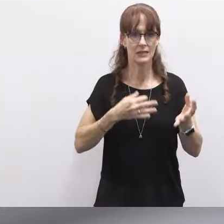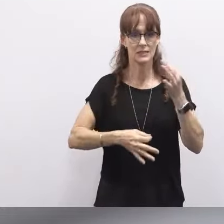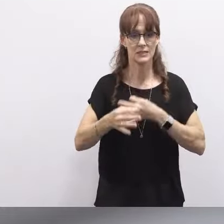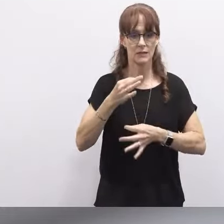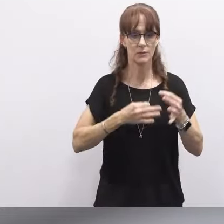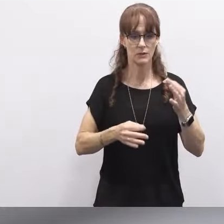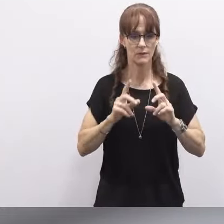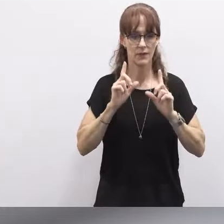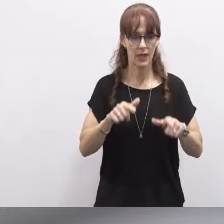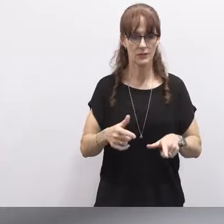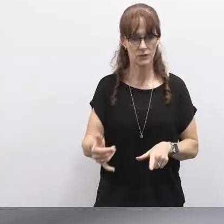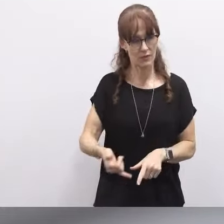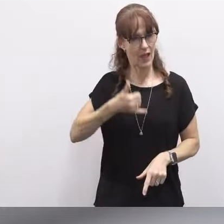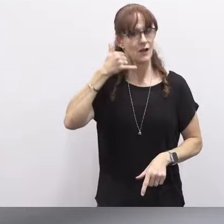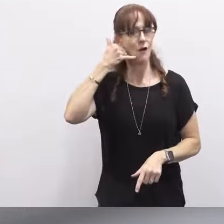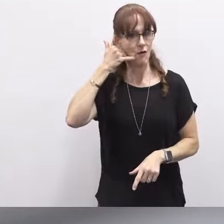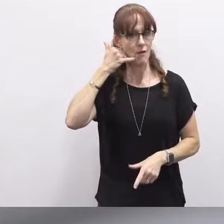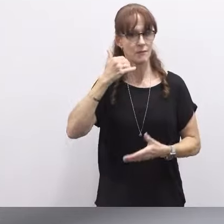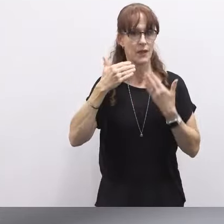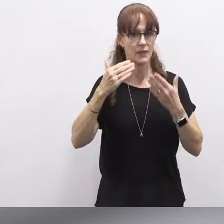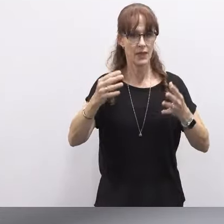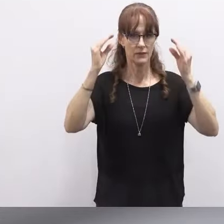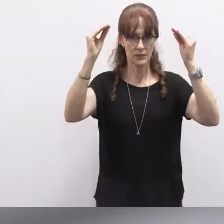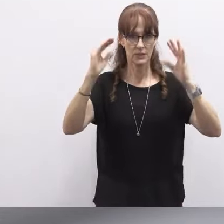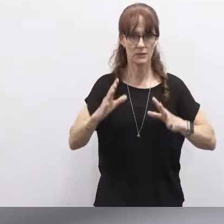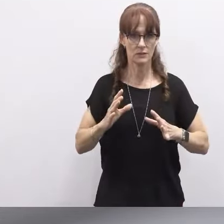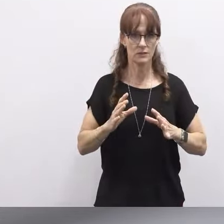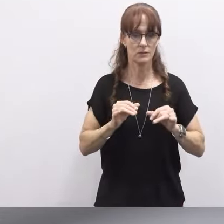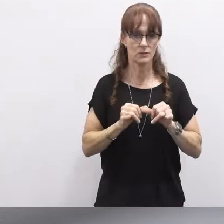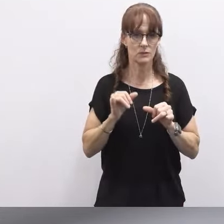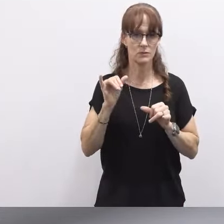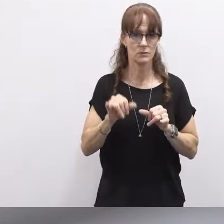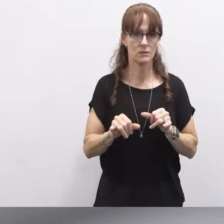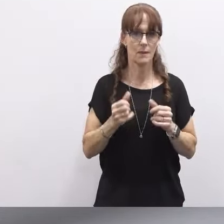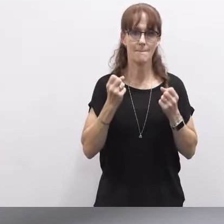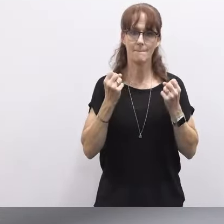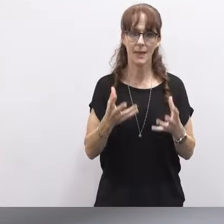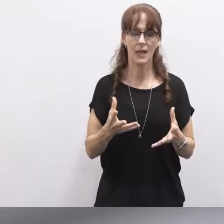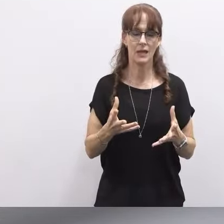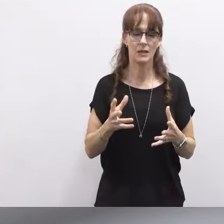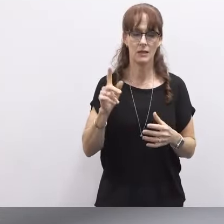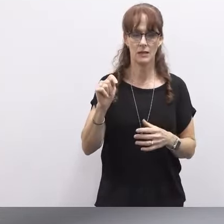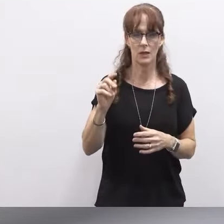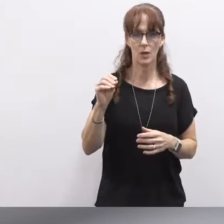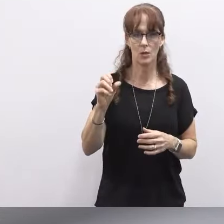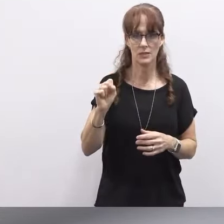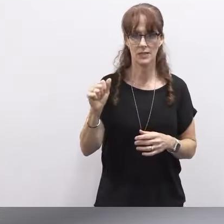that answered the call, and also just to thank our teachers who stepped in. We had a number of ptosis and deans and others